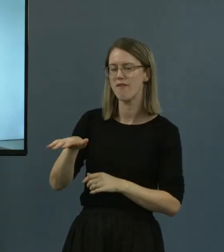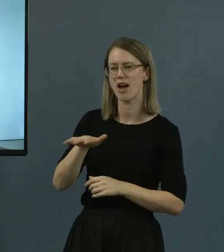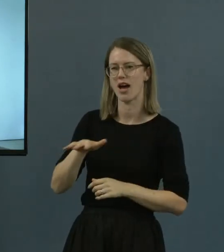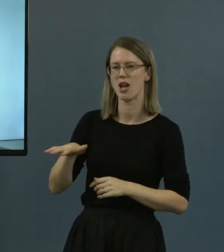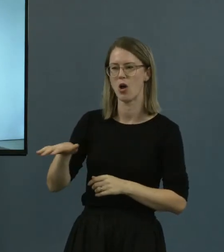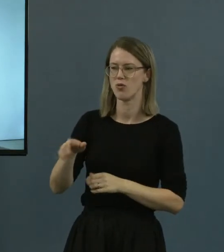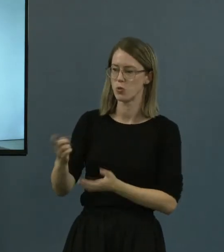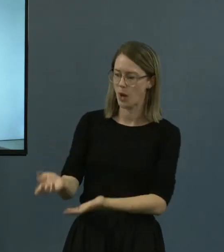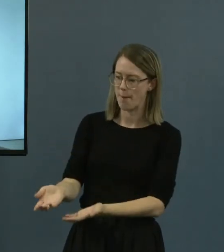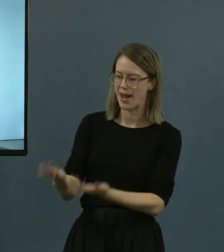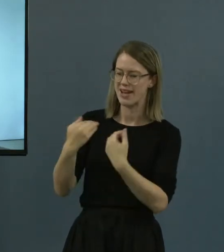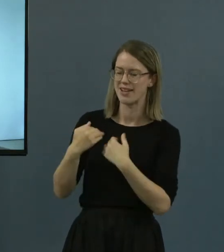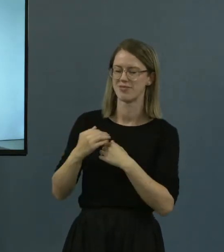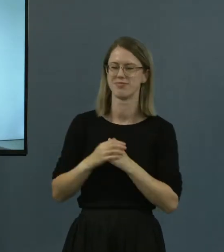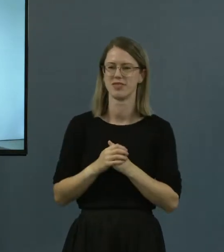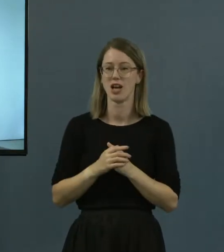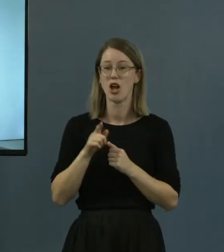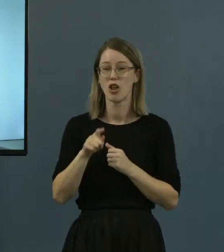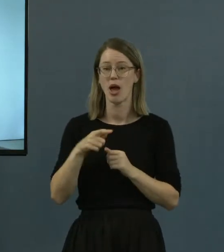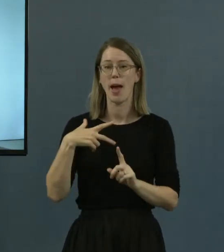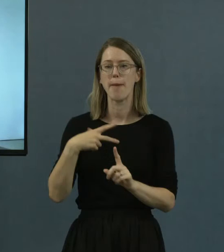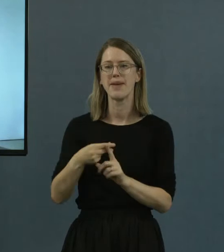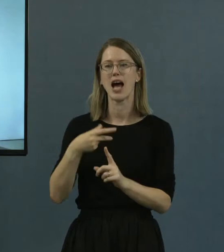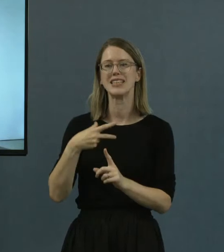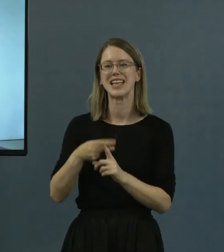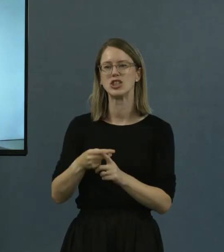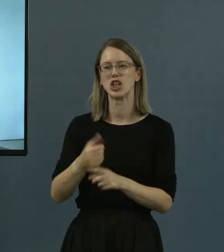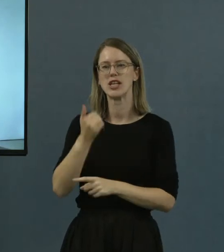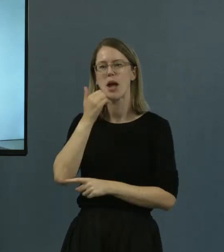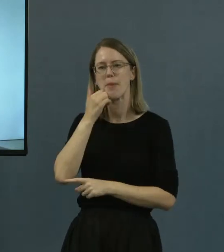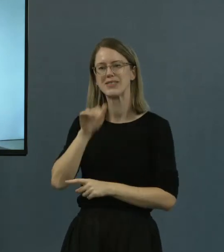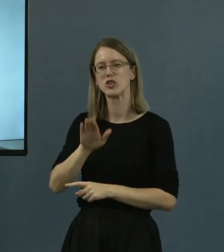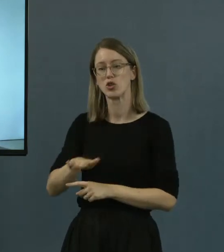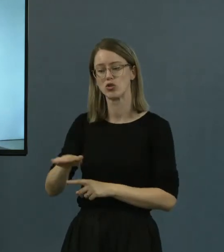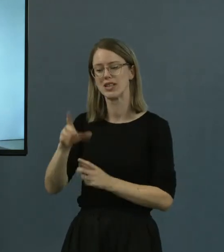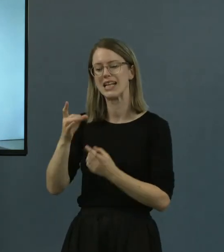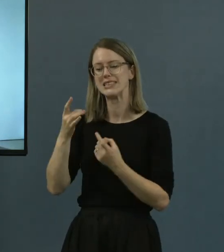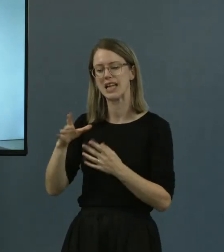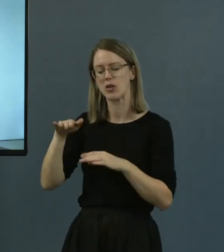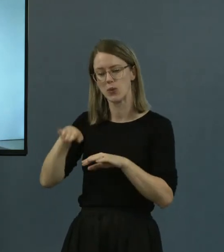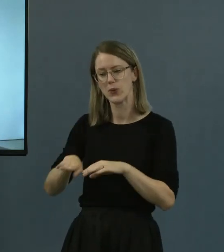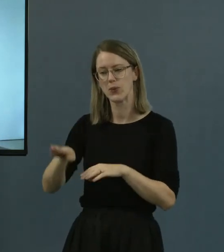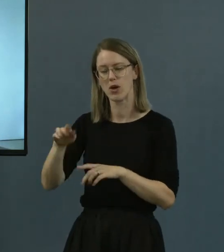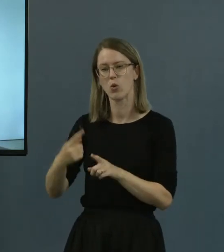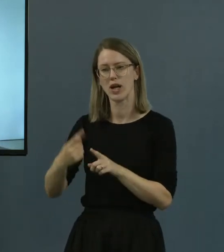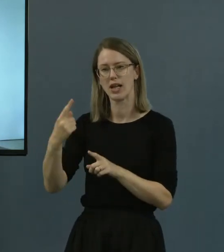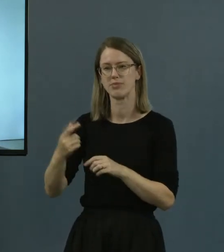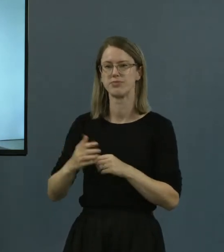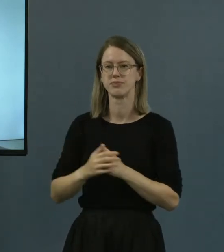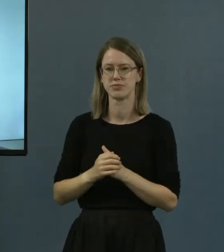helped us to reengage with whanau and bring them in so those immunisation rates do